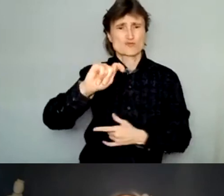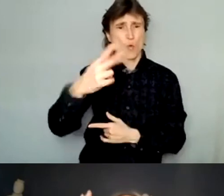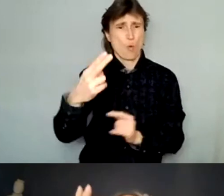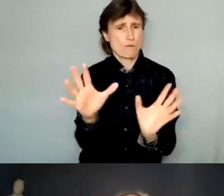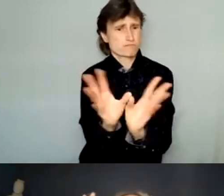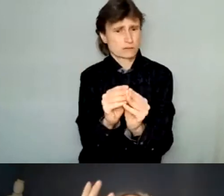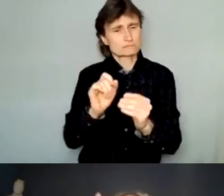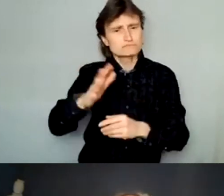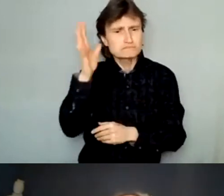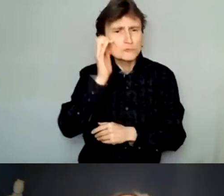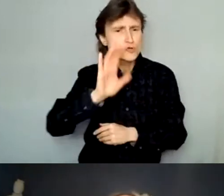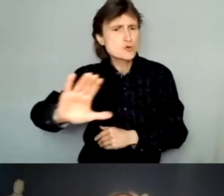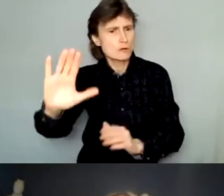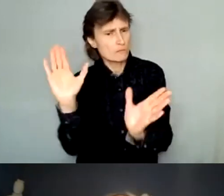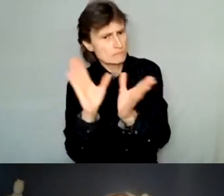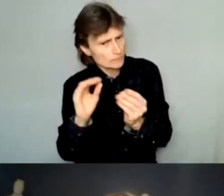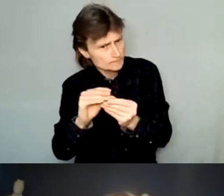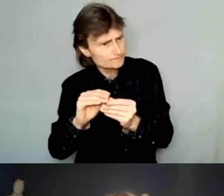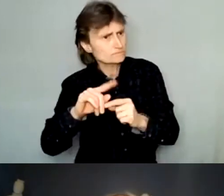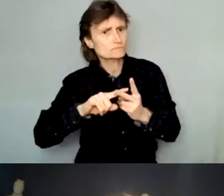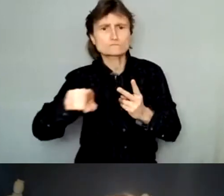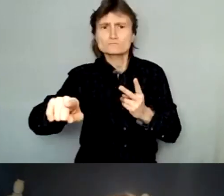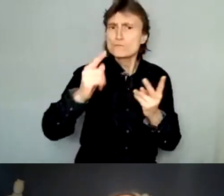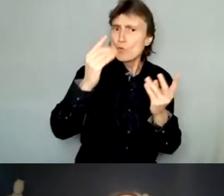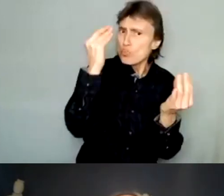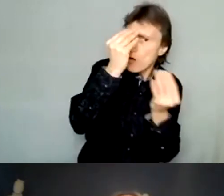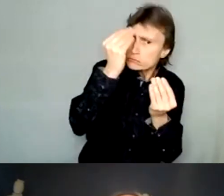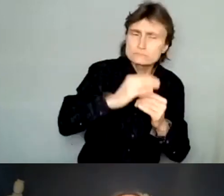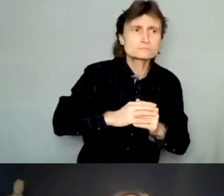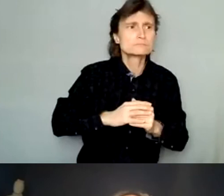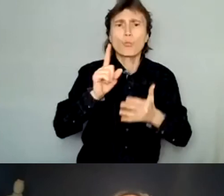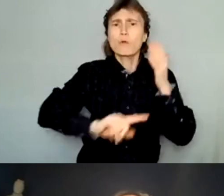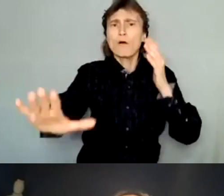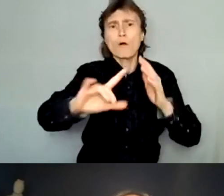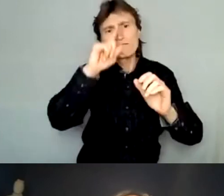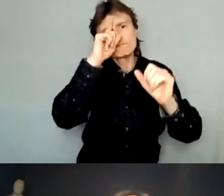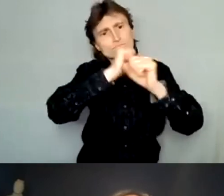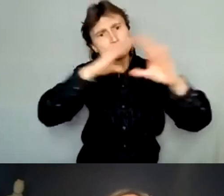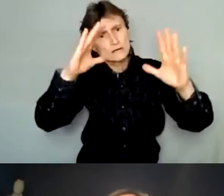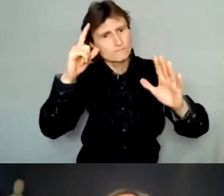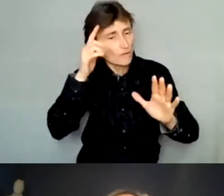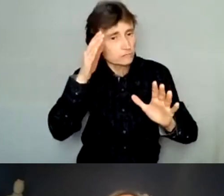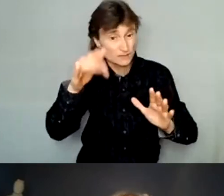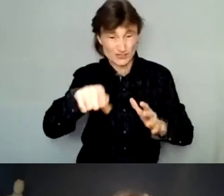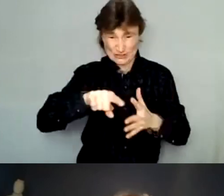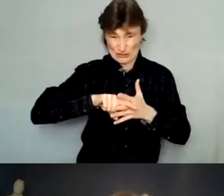and vision and, and plans that that Brandy is considering in these very early days.